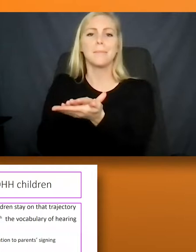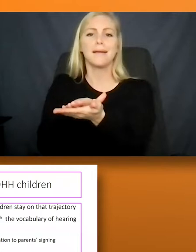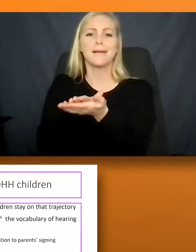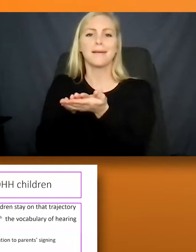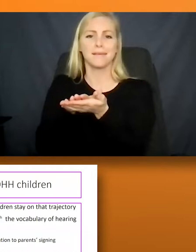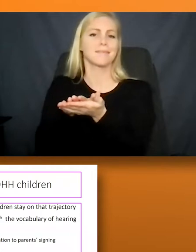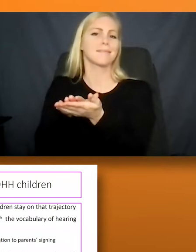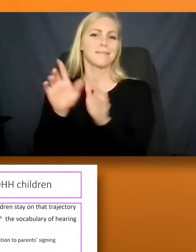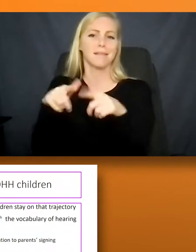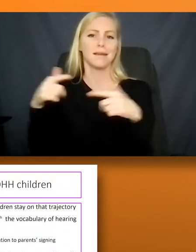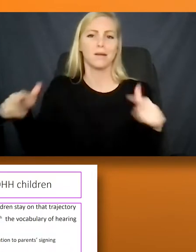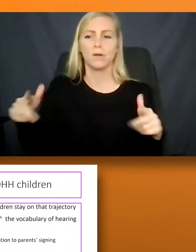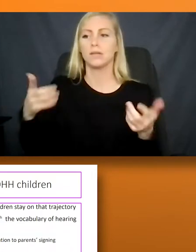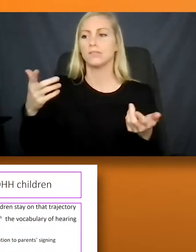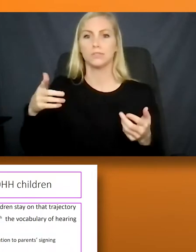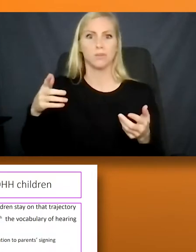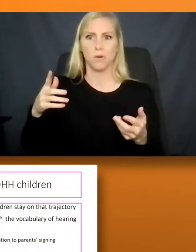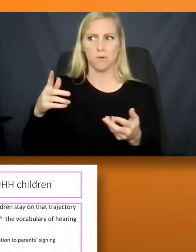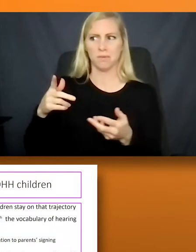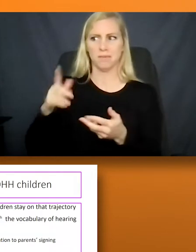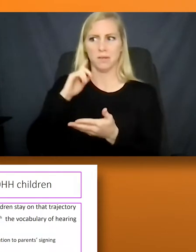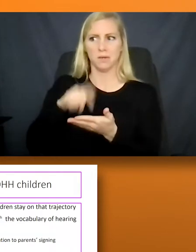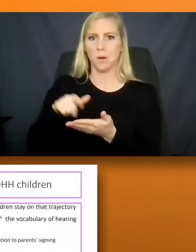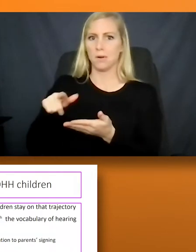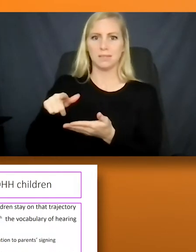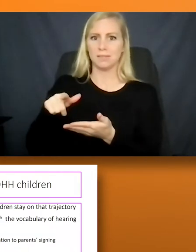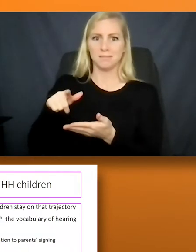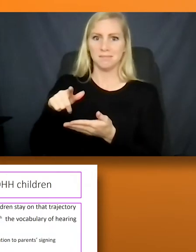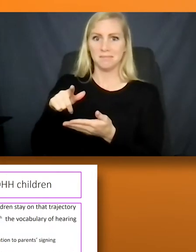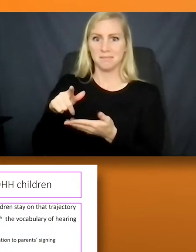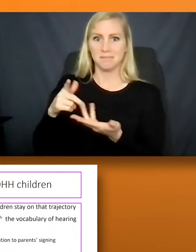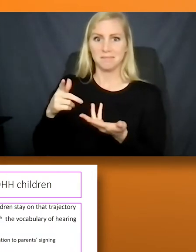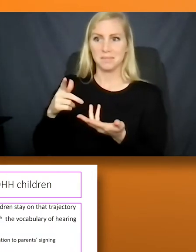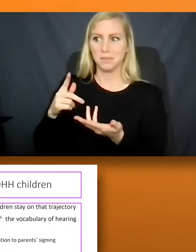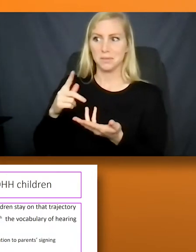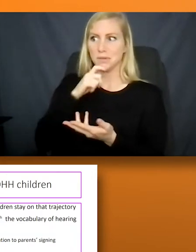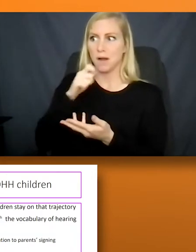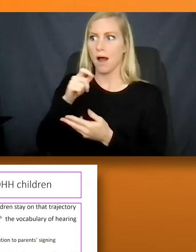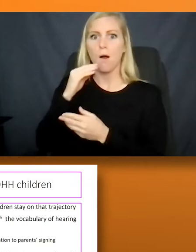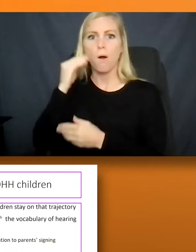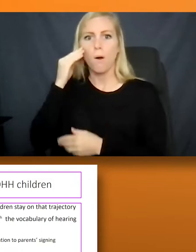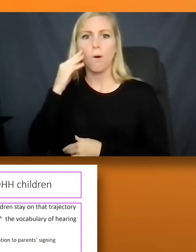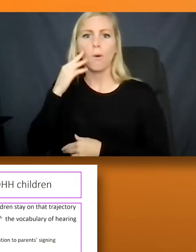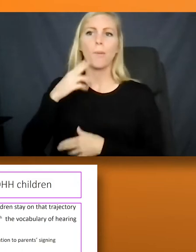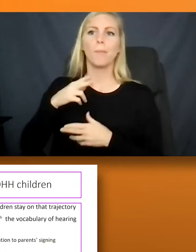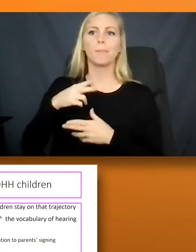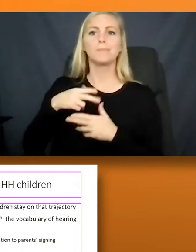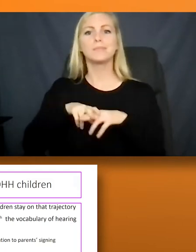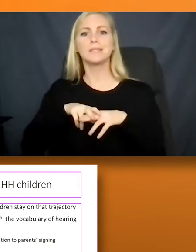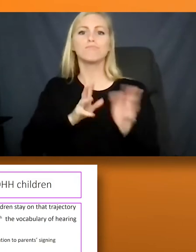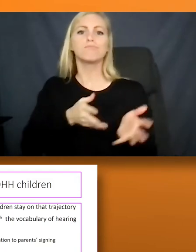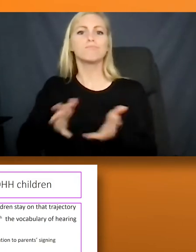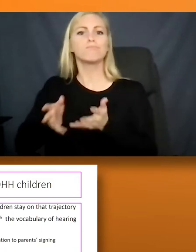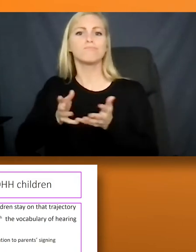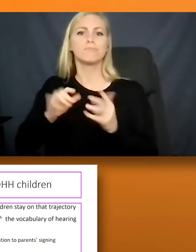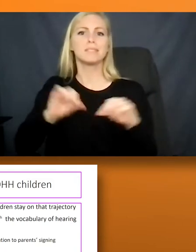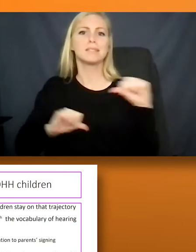We're not sitting at home talking about the, you know, science topics.